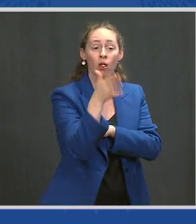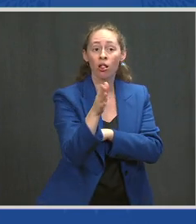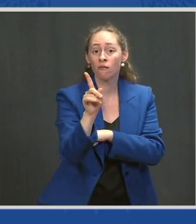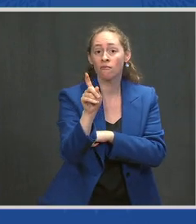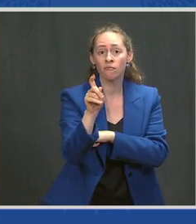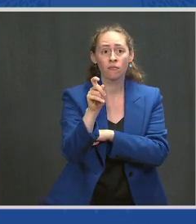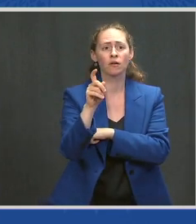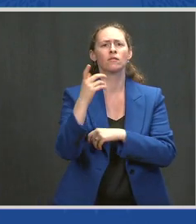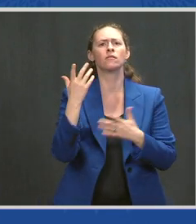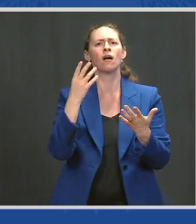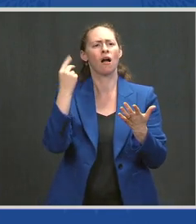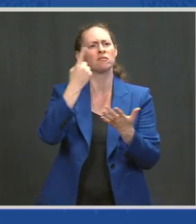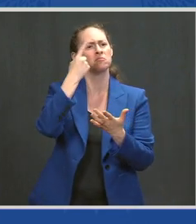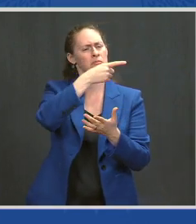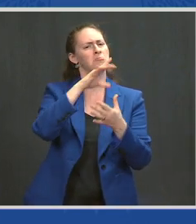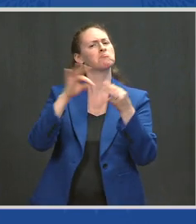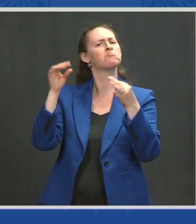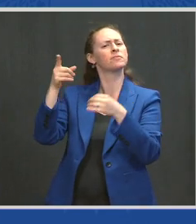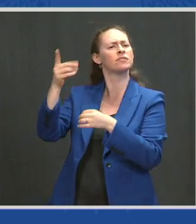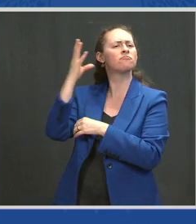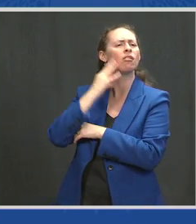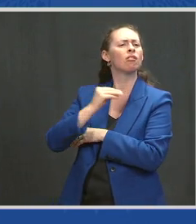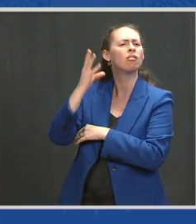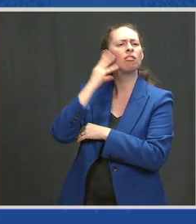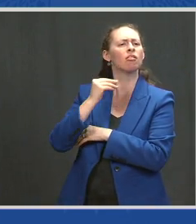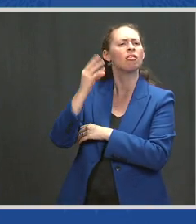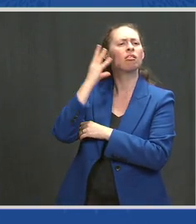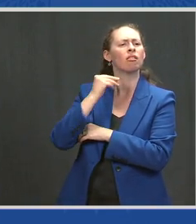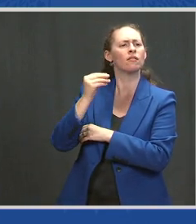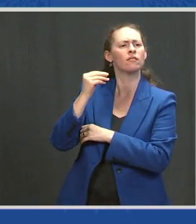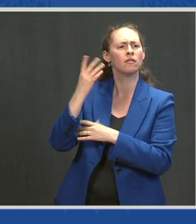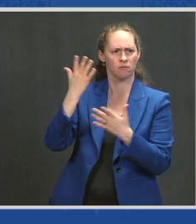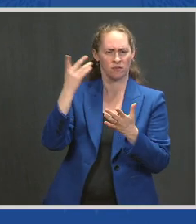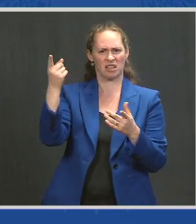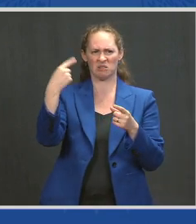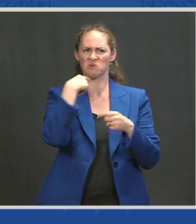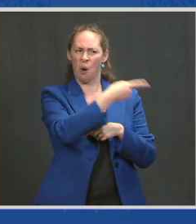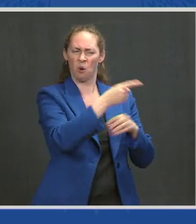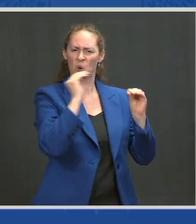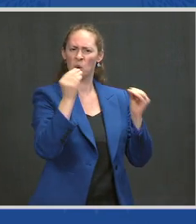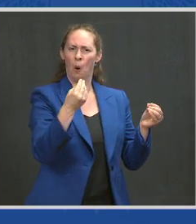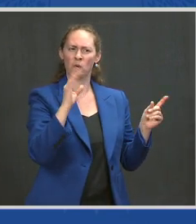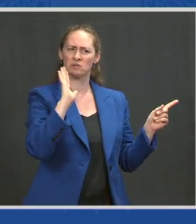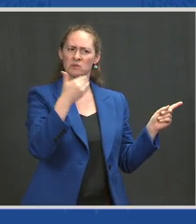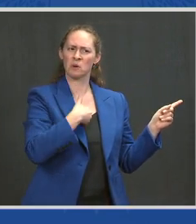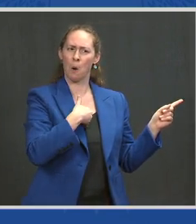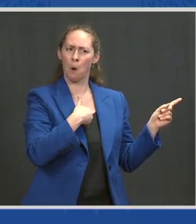You famously told him he didn't have a soul. Do you now have a deeper understanding of him after this meeting?